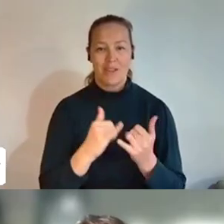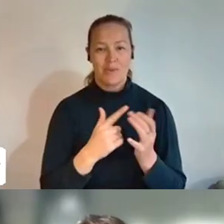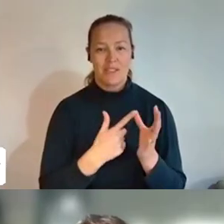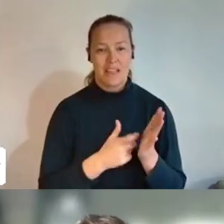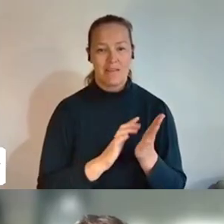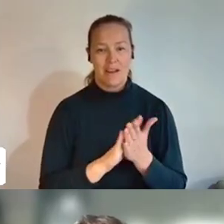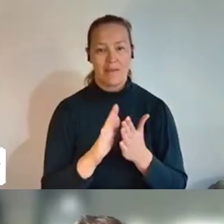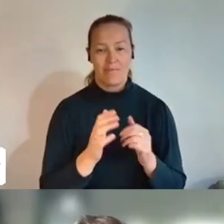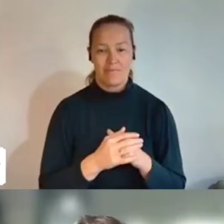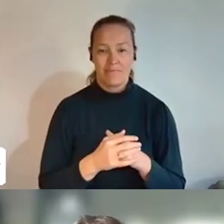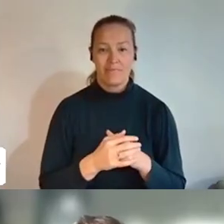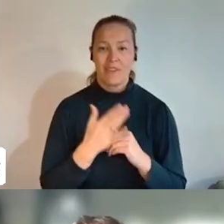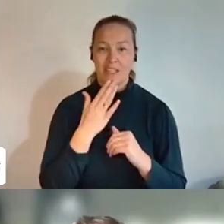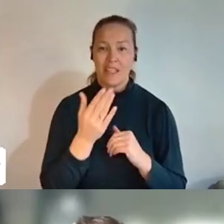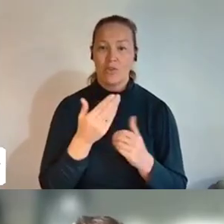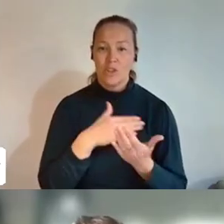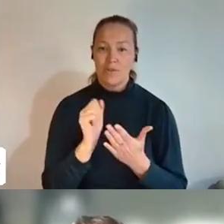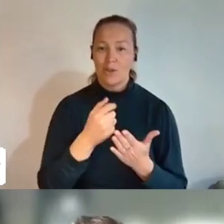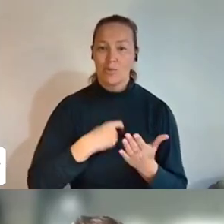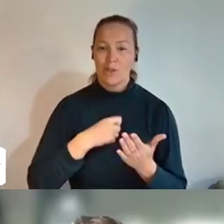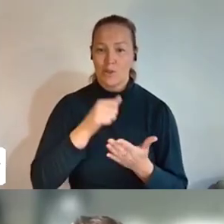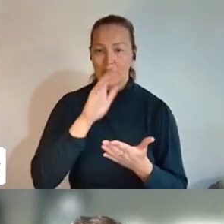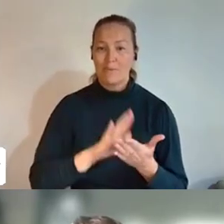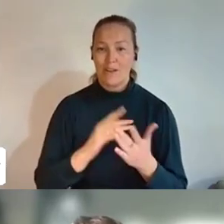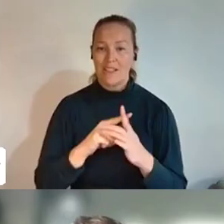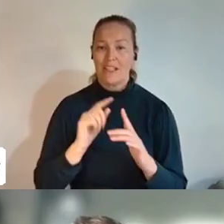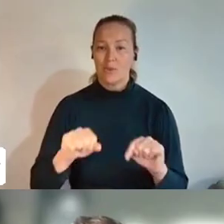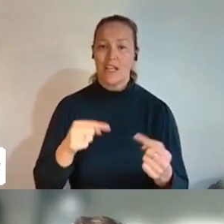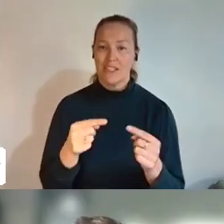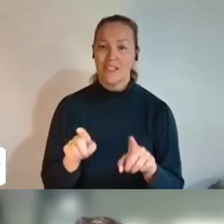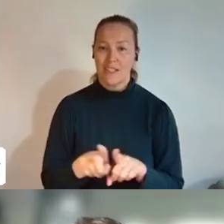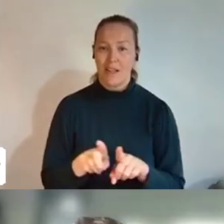much for sharing your personal experience and the challenges you face as well as encouragement